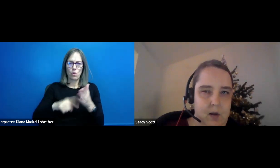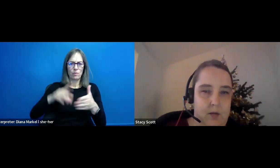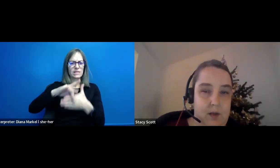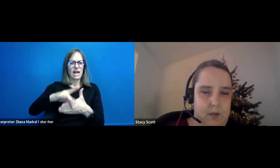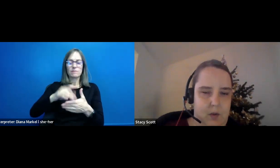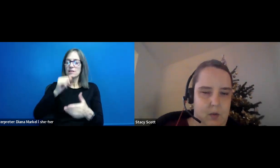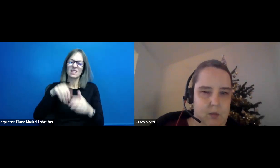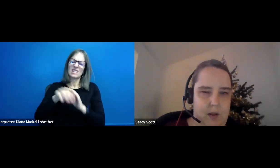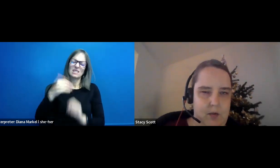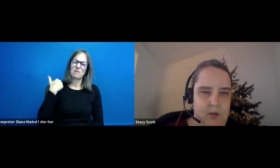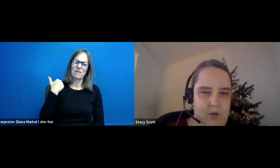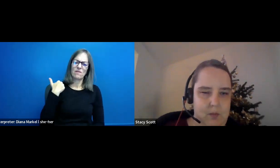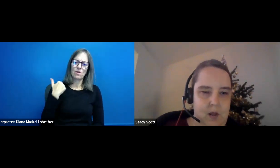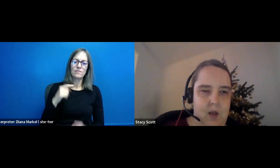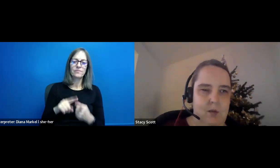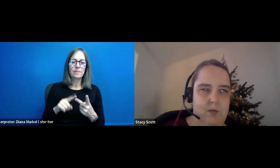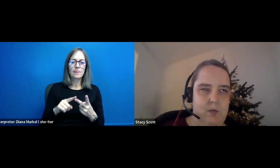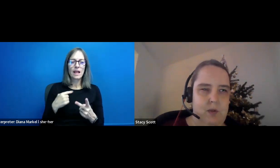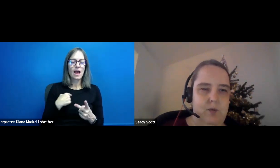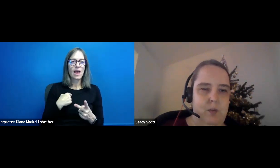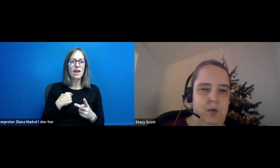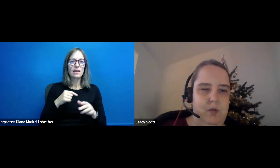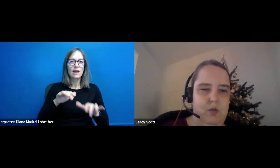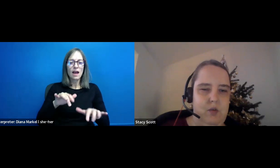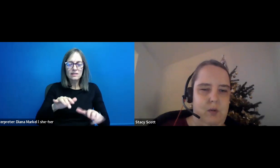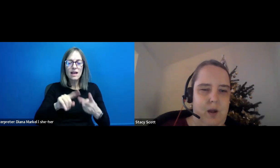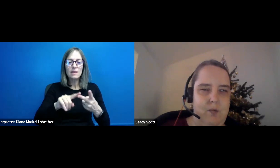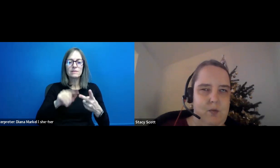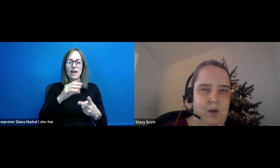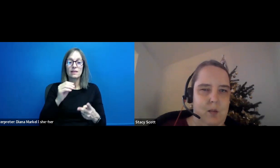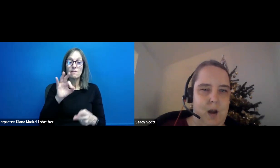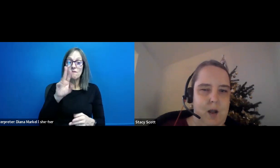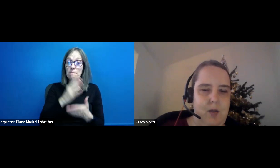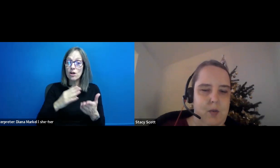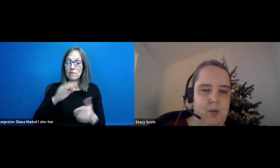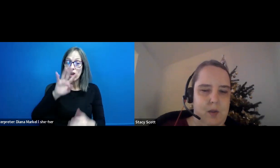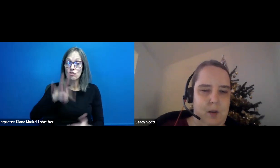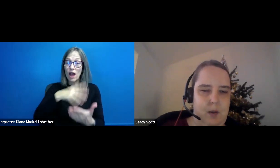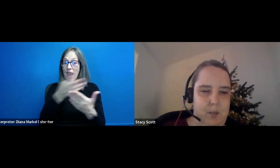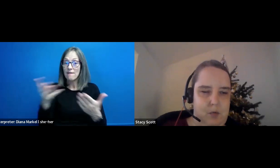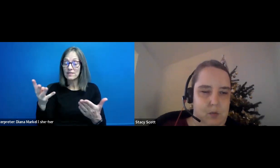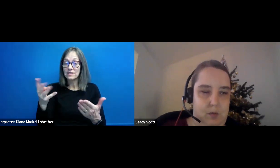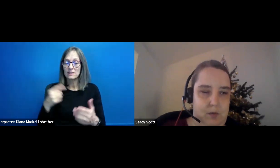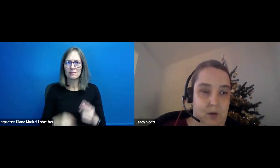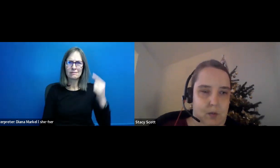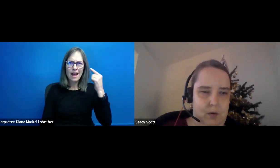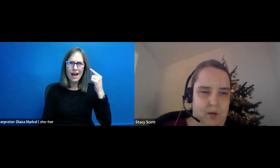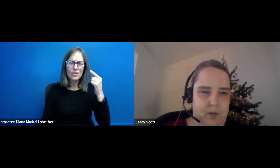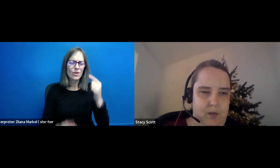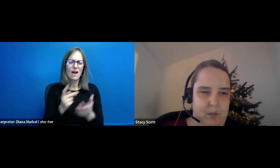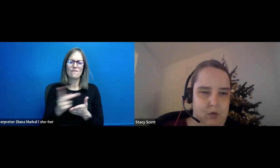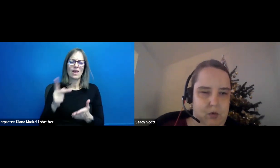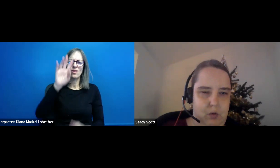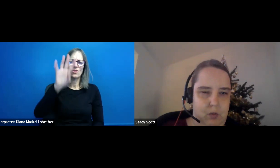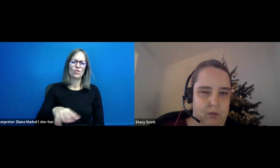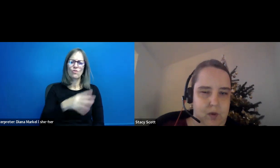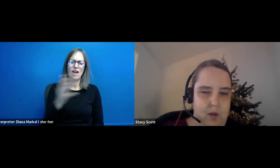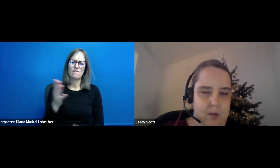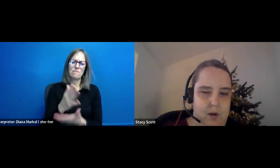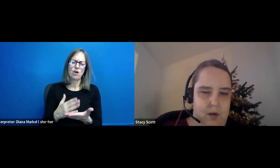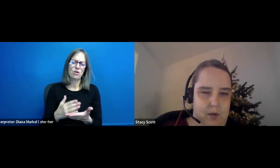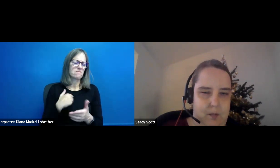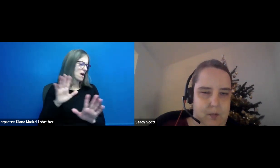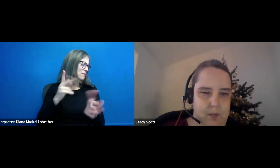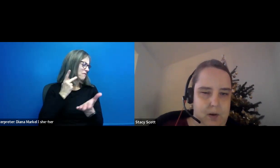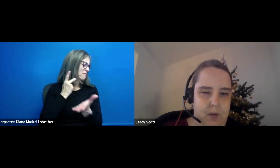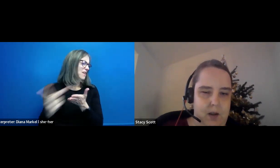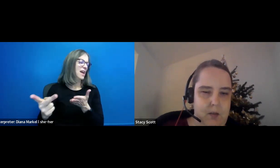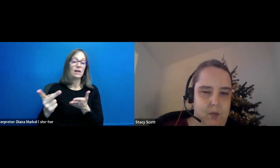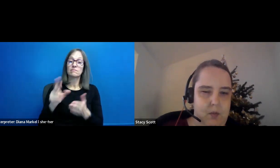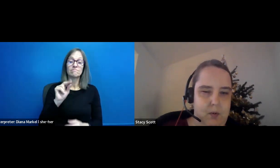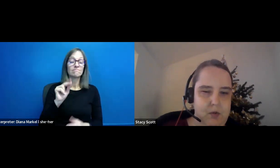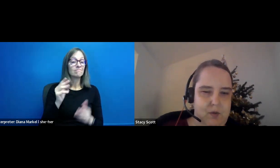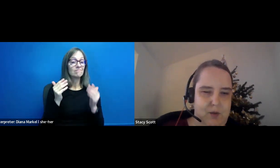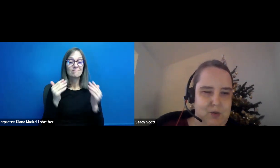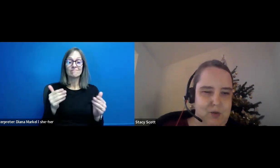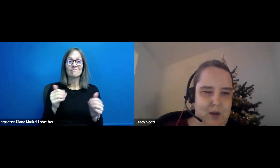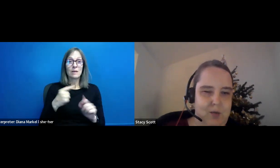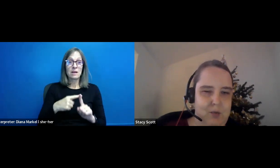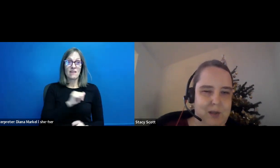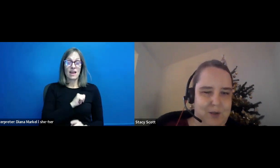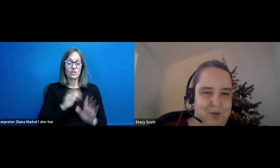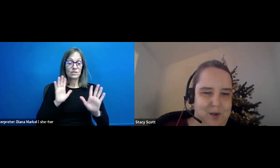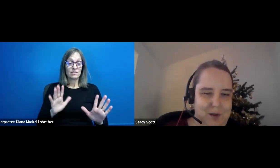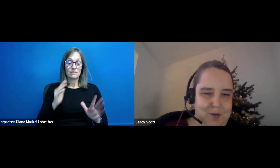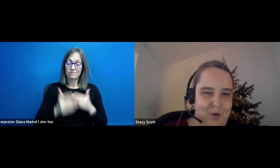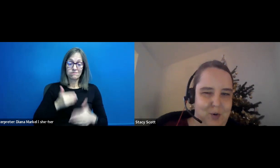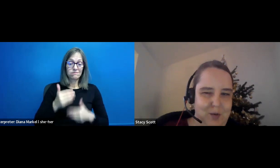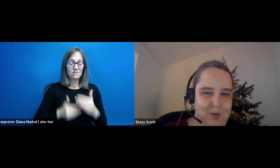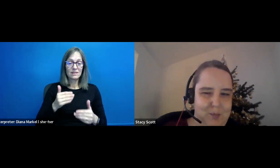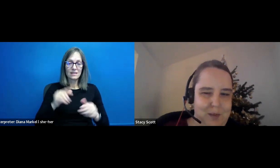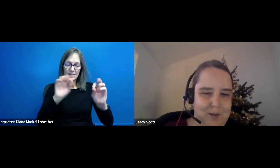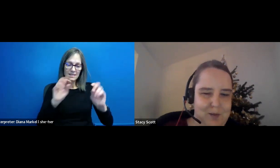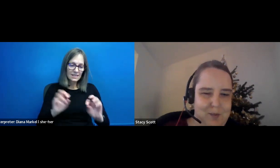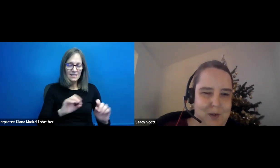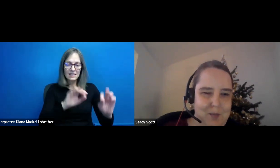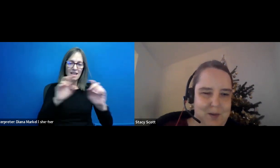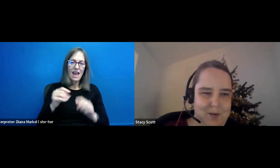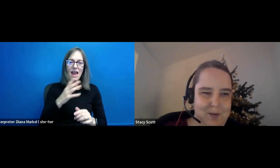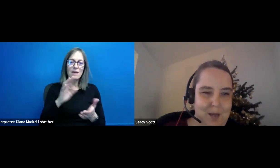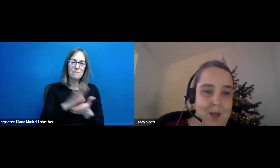Stacy Scott: I typed out all of my answers, and for the really fun part such as graphs, I thought that I would absolutely fail the graph theory portion of my degree, but I went in with a positive attitude and some plasticine, some coins, some beats and some pipe cleaners,